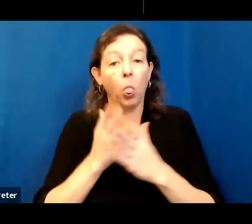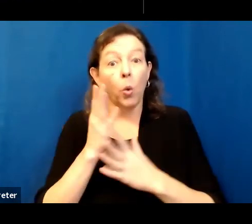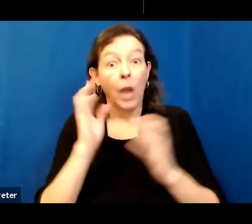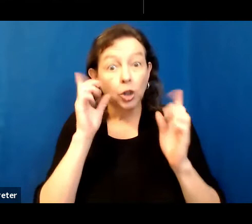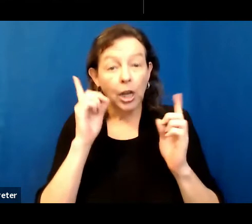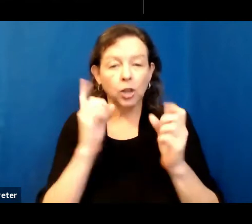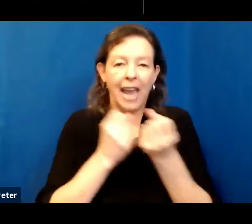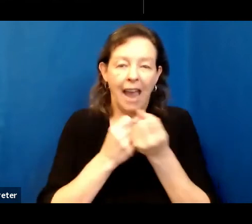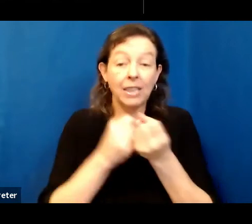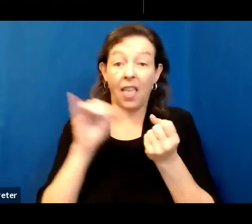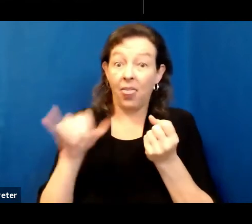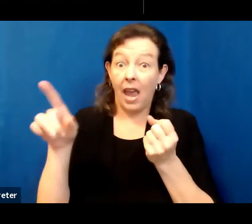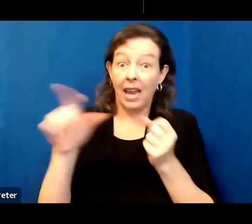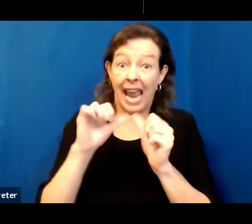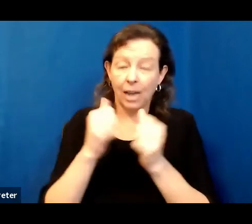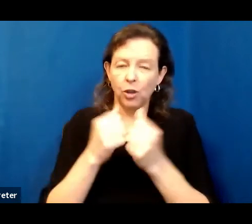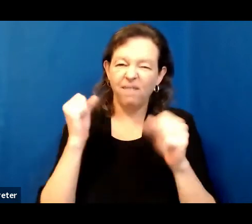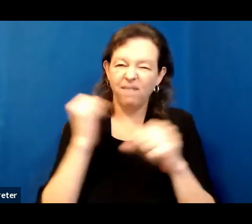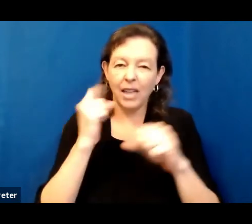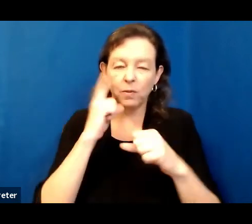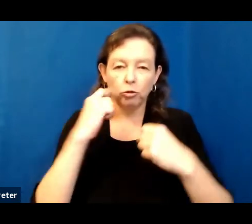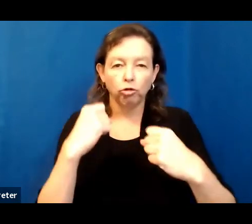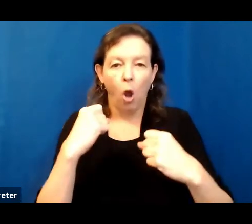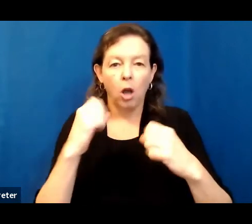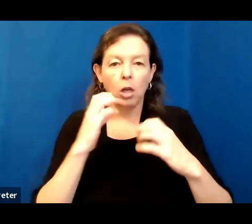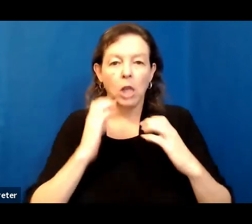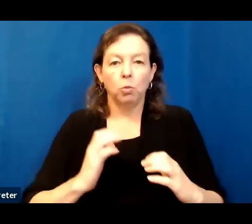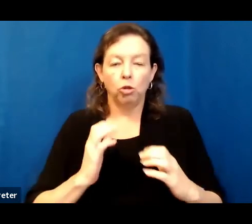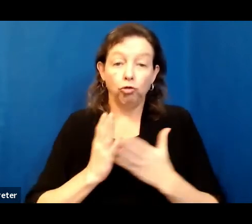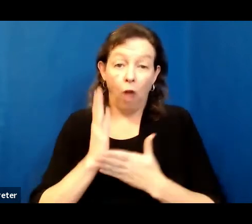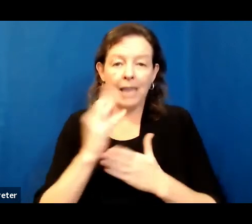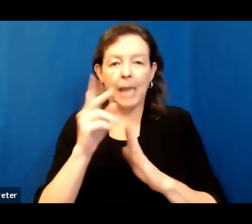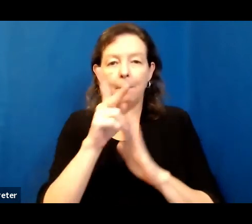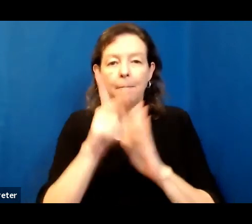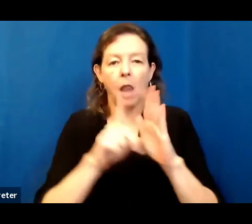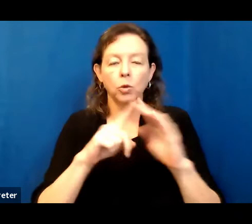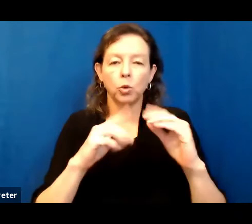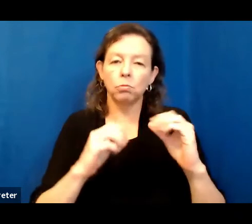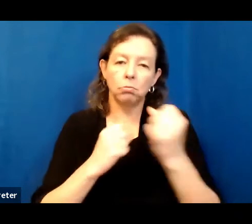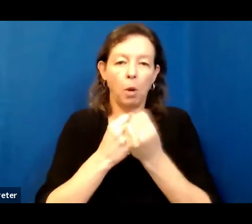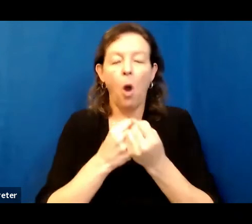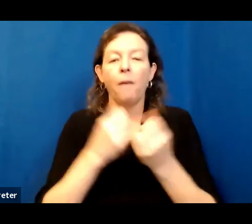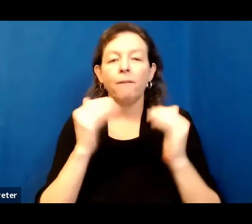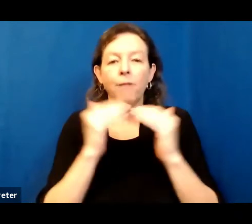Consumeraction fights for strong consumer rights and policies that promote fairness and financial prosperity